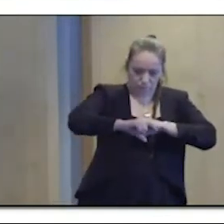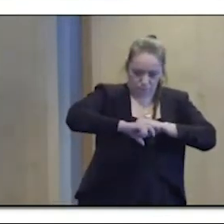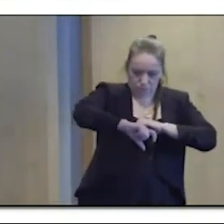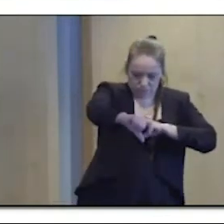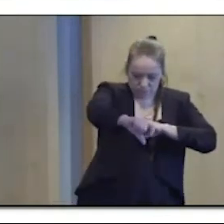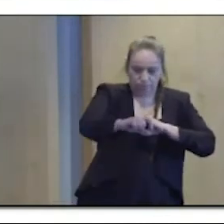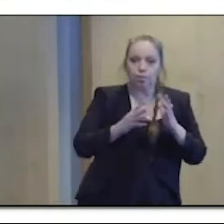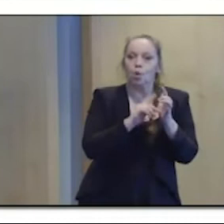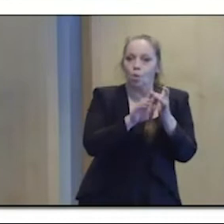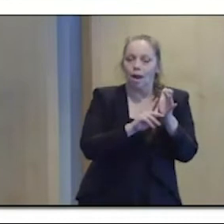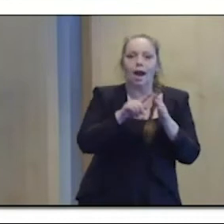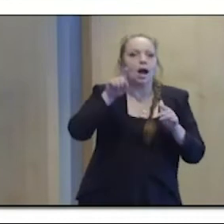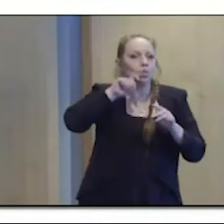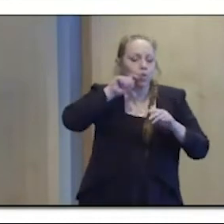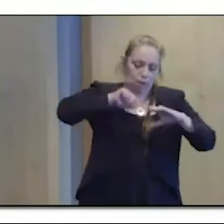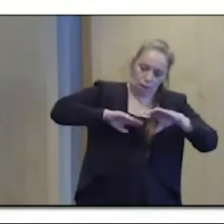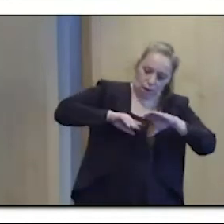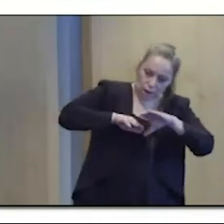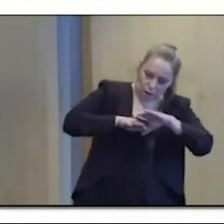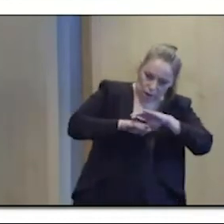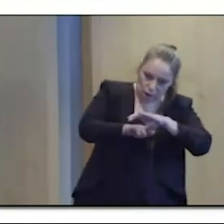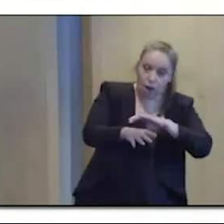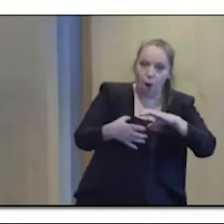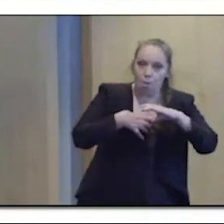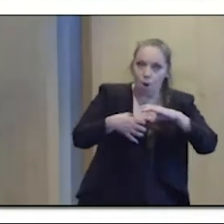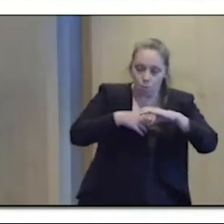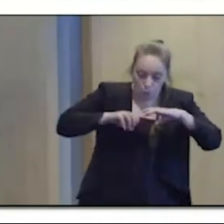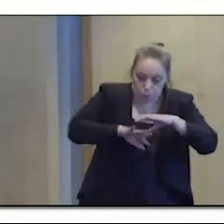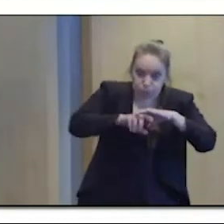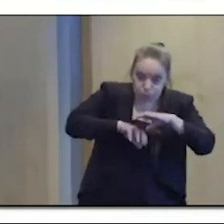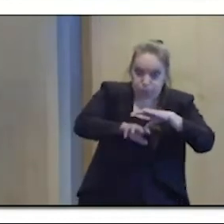you're going to send water down the pipe if you send more more water down the pipe the pressure